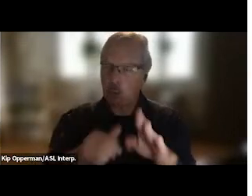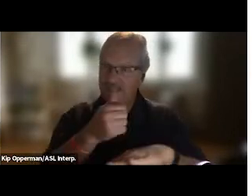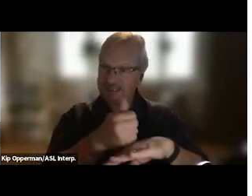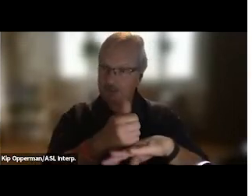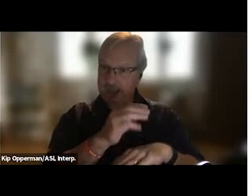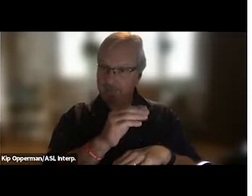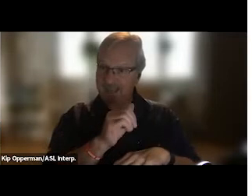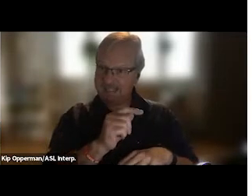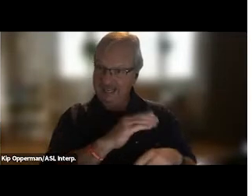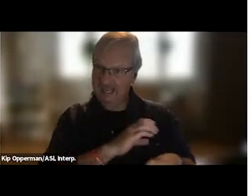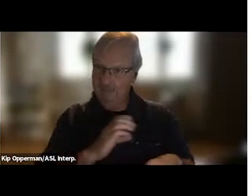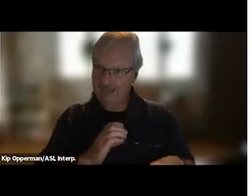such case conference committee.